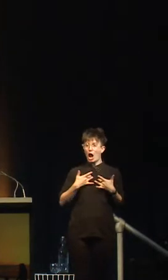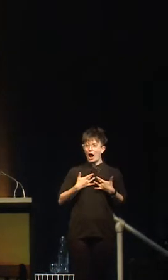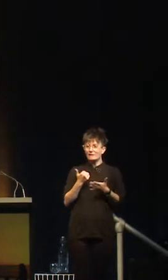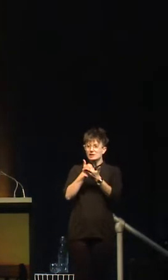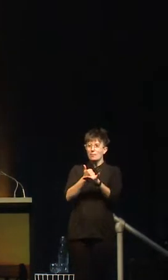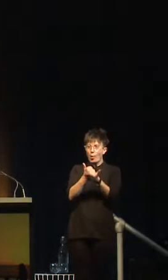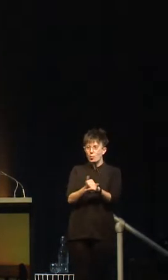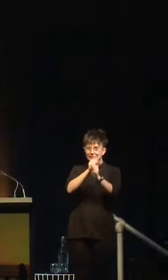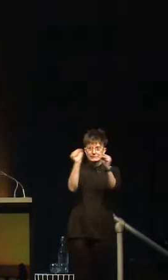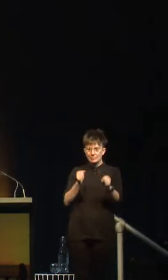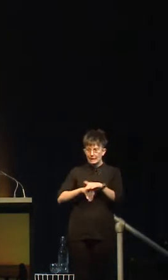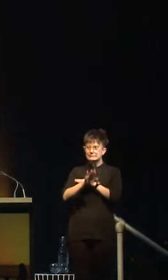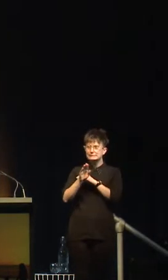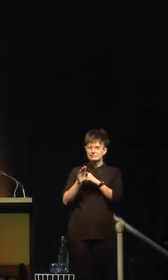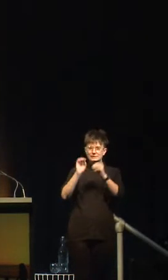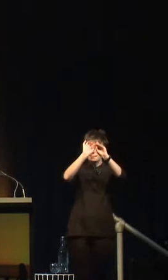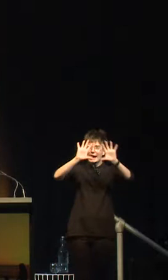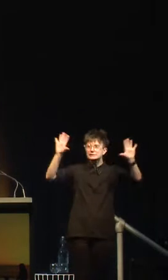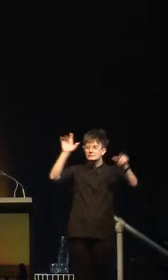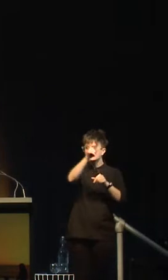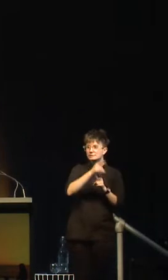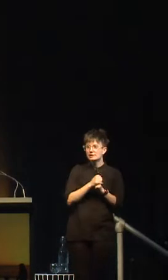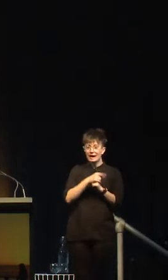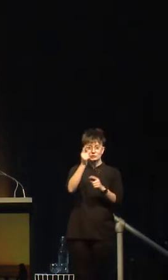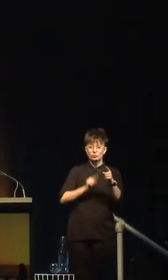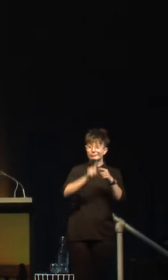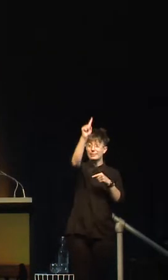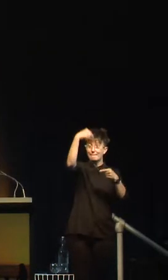that they need for that journey and back again. We're going to need to how to get that pod